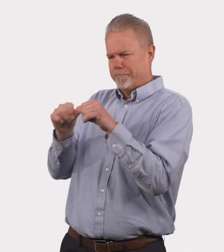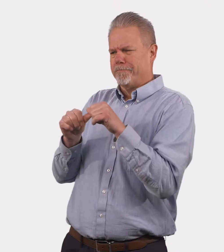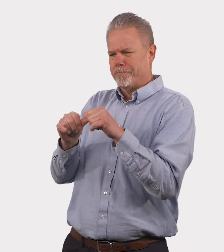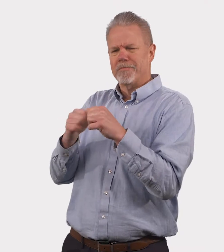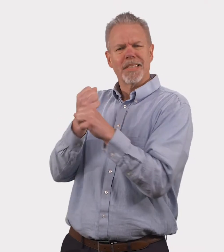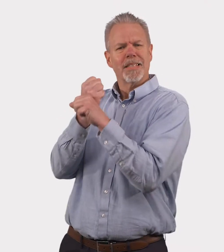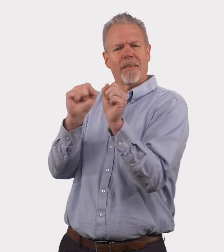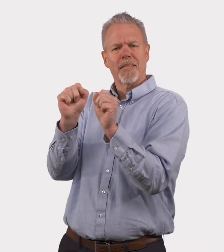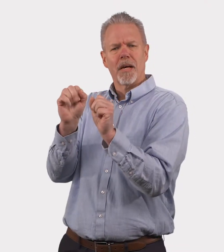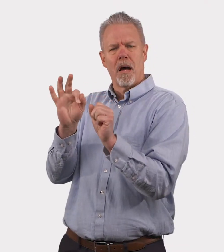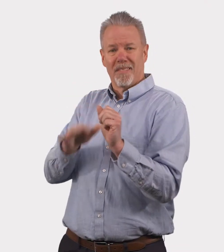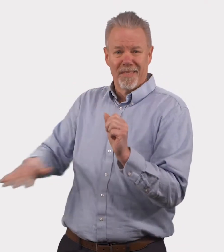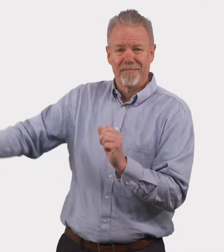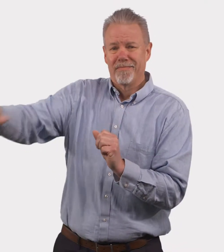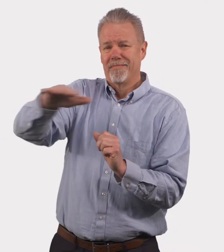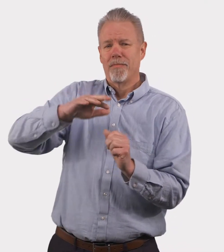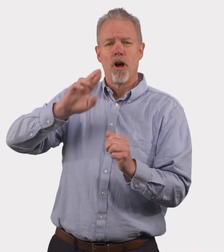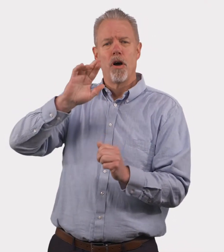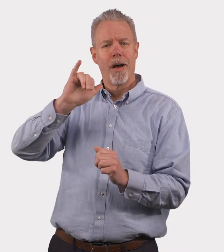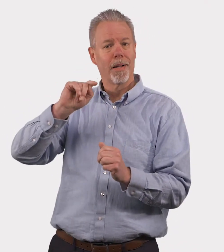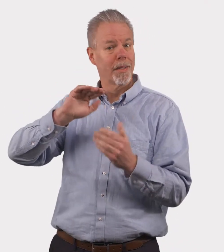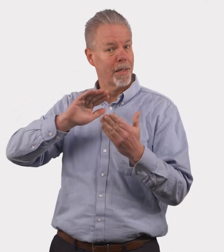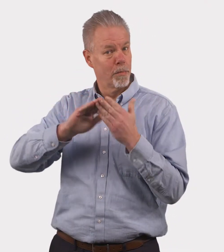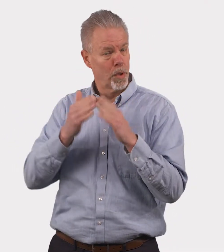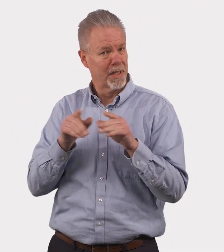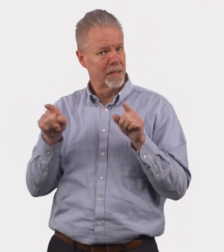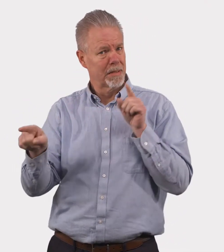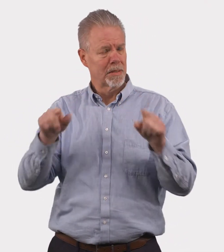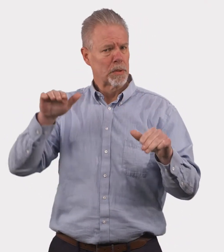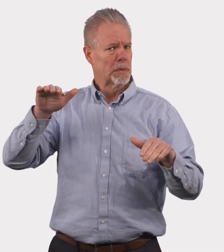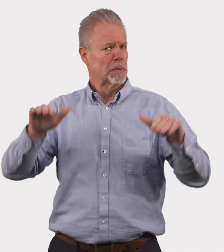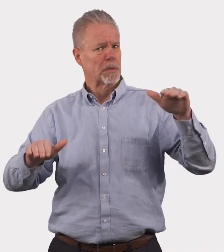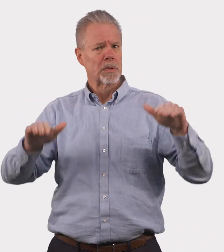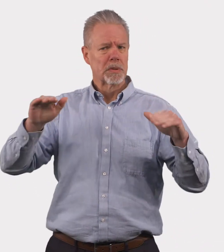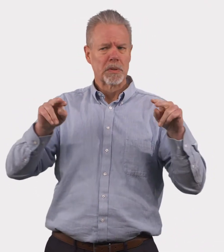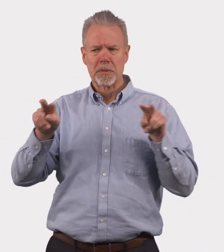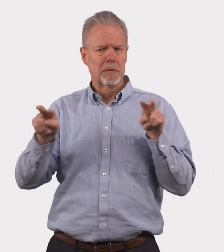while maintaining the safety of the entire RIT community.